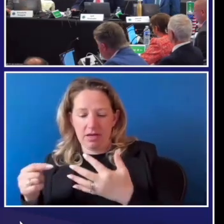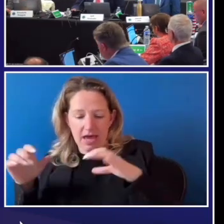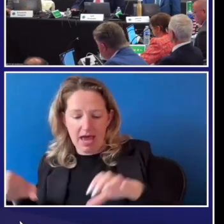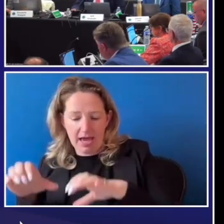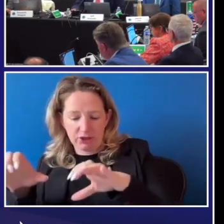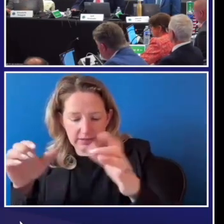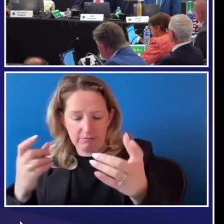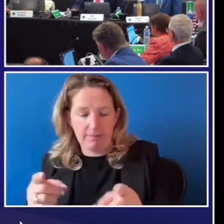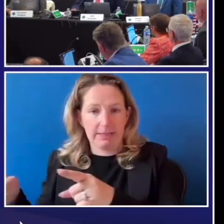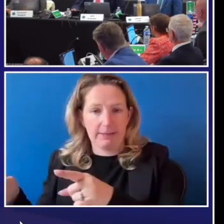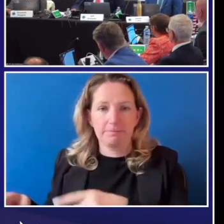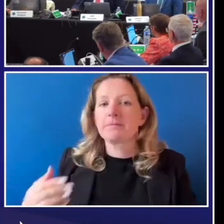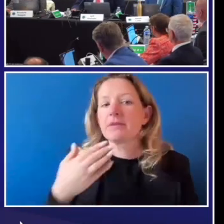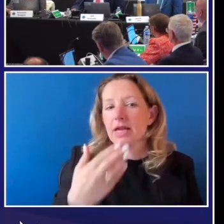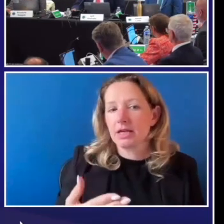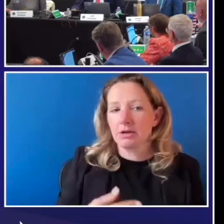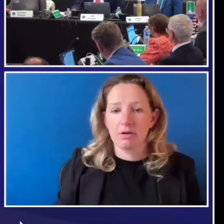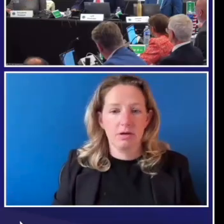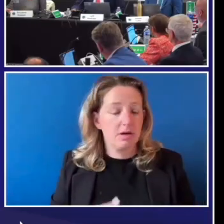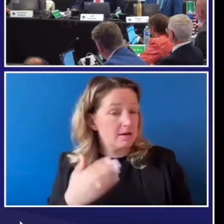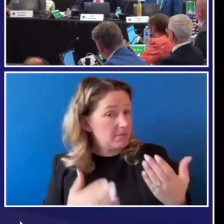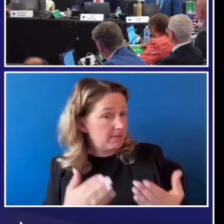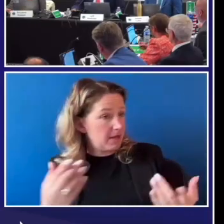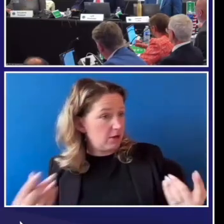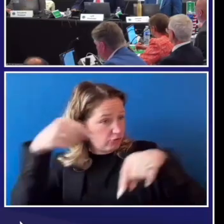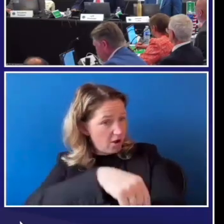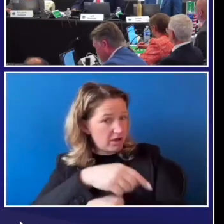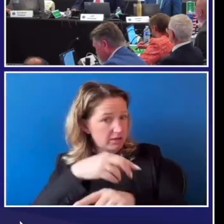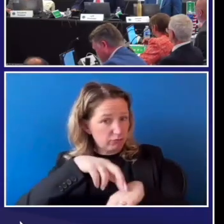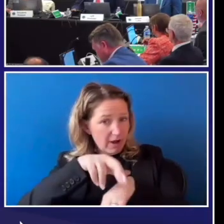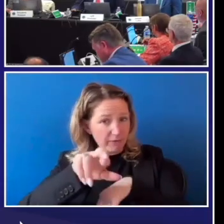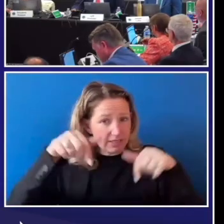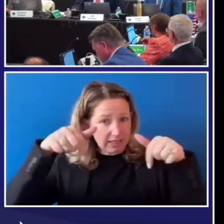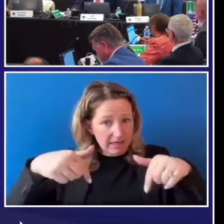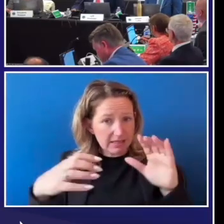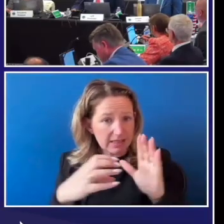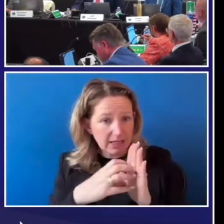Thank you, Beth. Maybe there could be a cross reference somewhere in this section to that scenario.